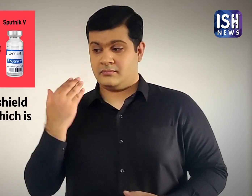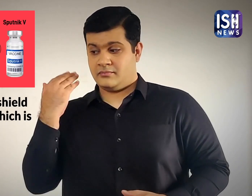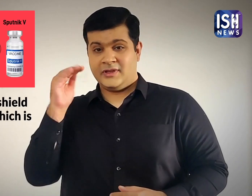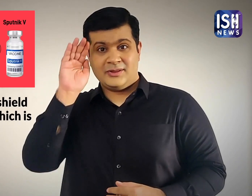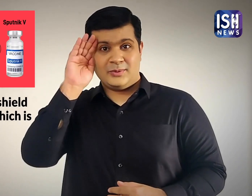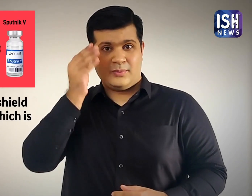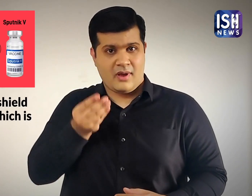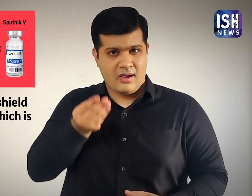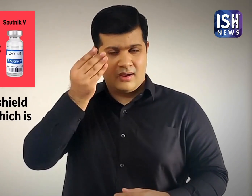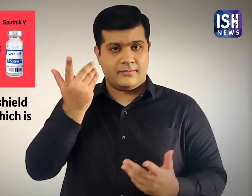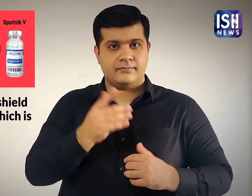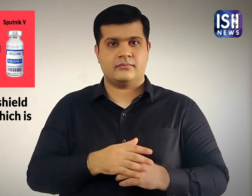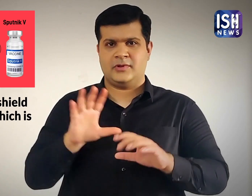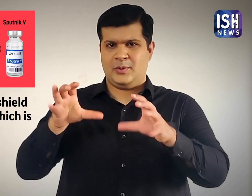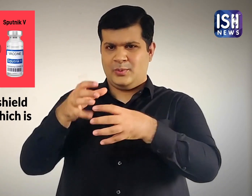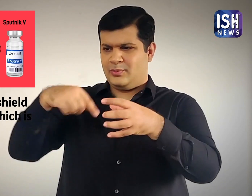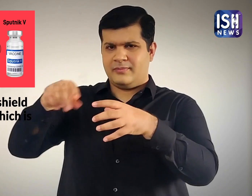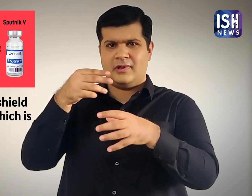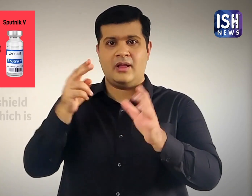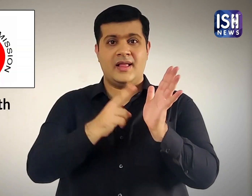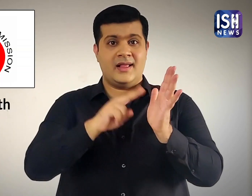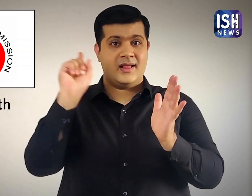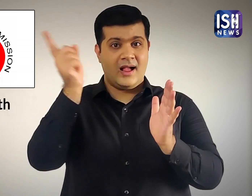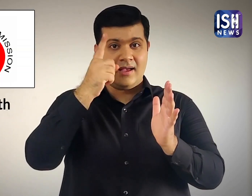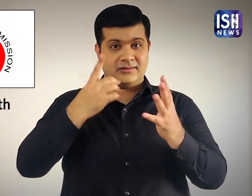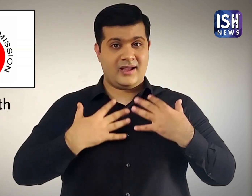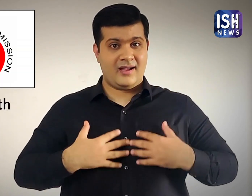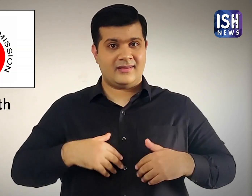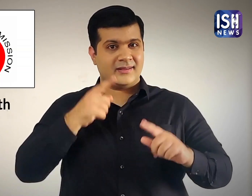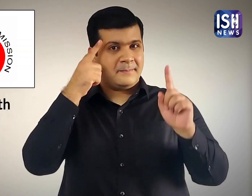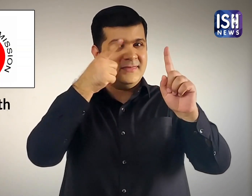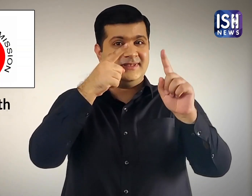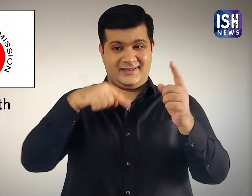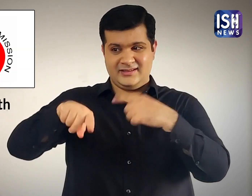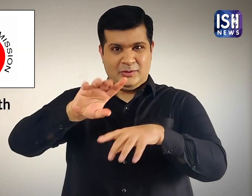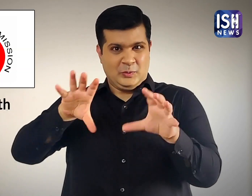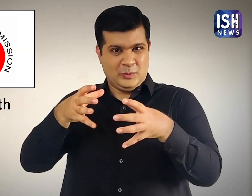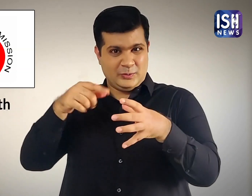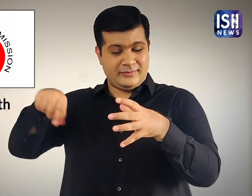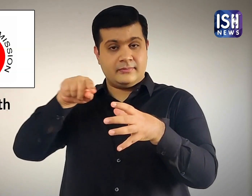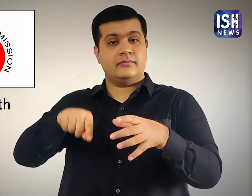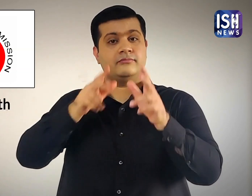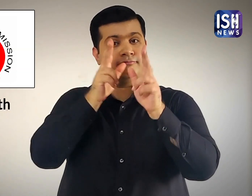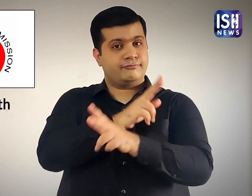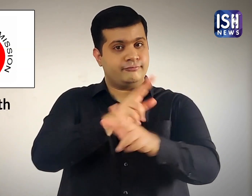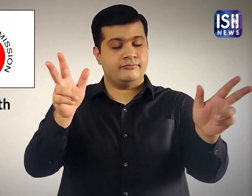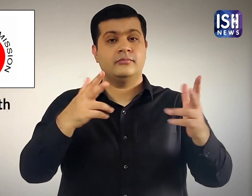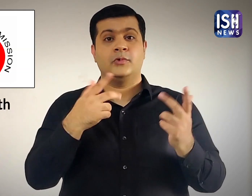As per the National Health Mission’s latest update,